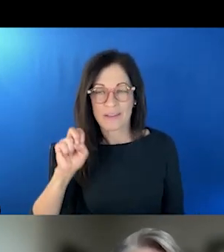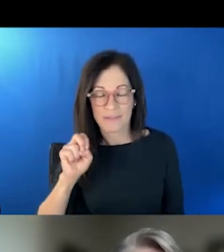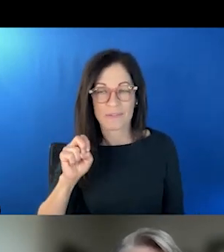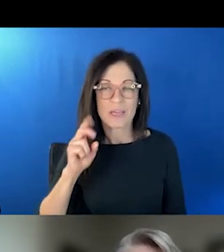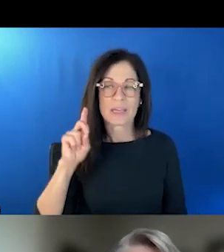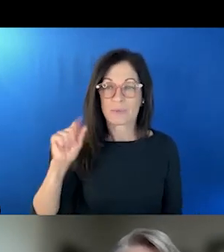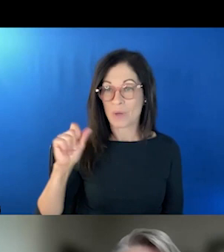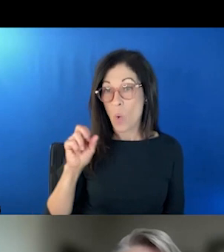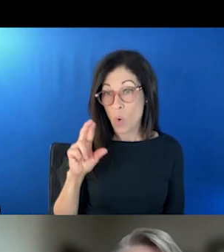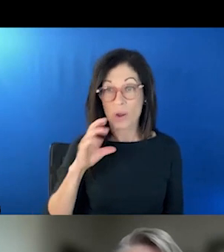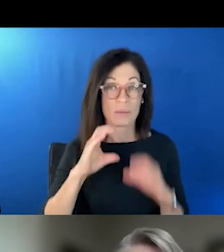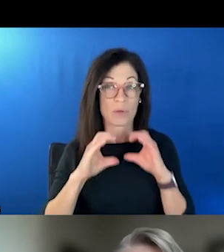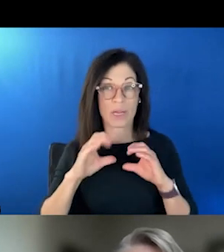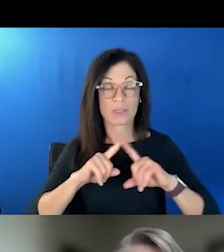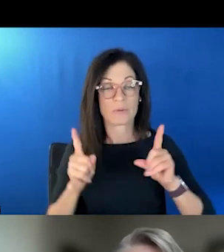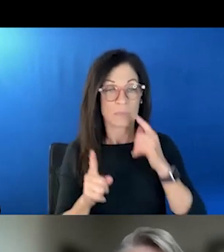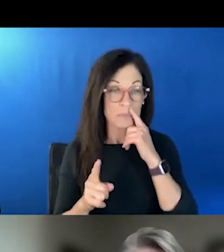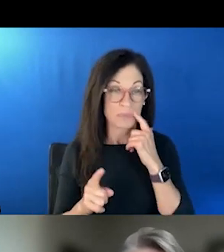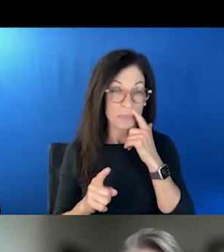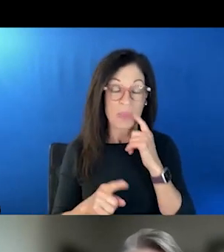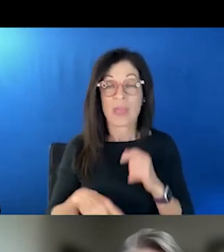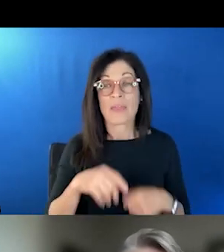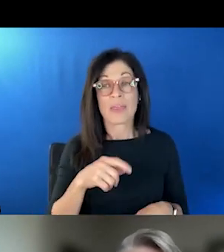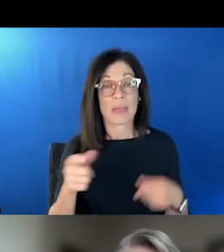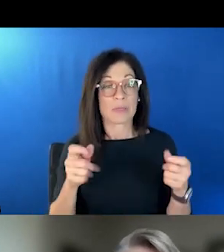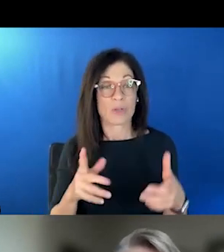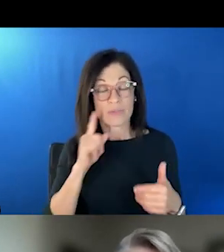DIFFERENCES. IT IS FUNDED FOR THE ORGANIZATION OF COMMUNITY LIVING AND THE